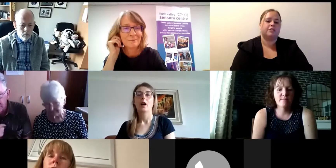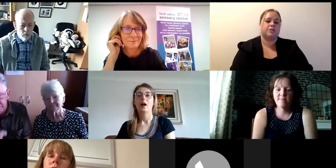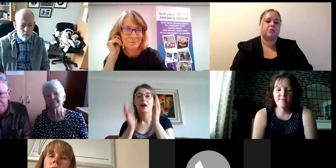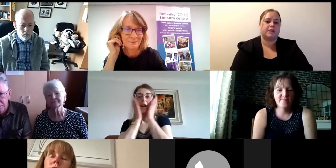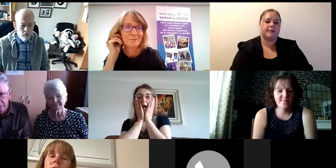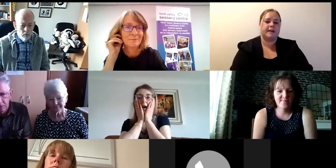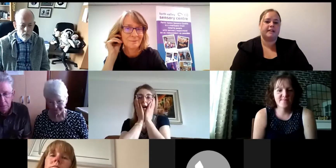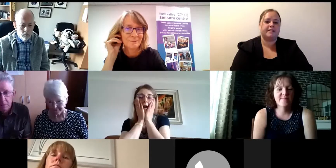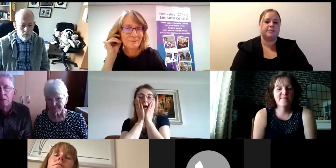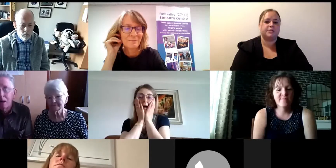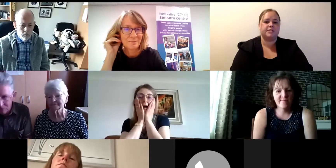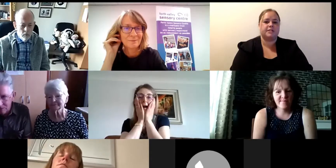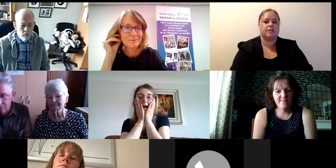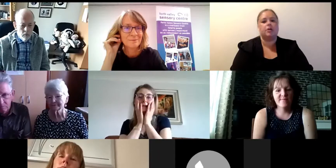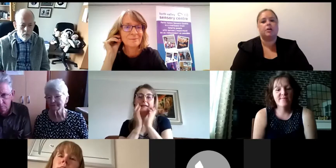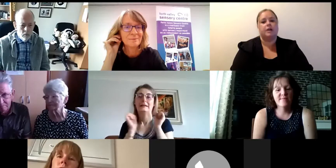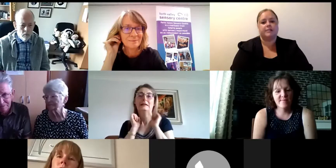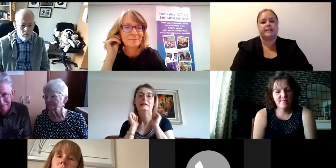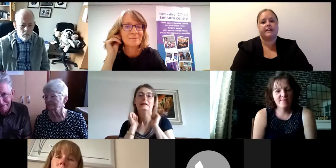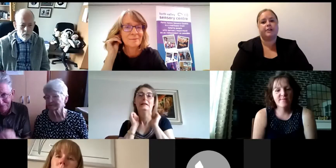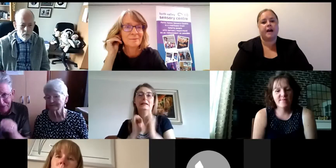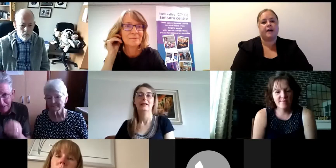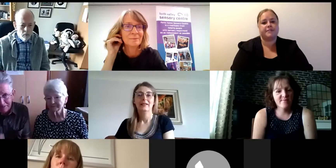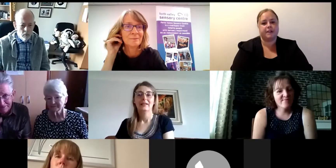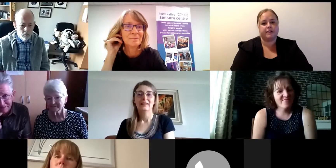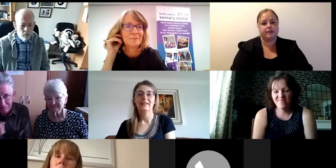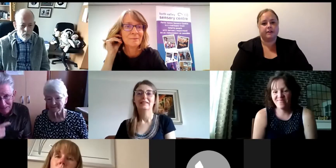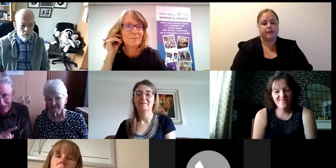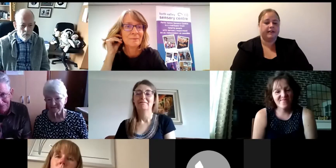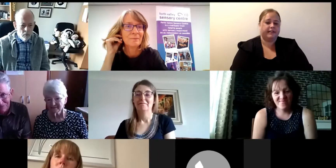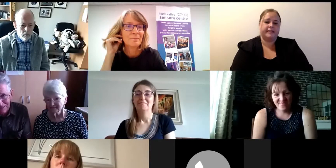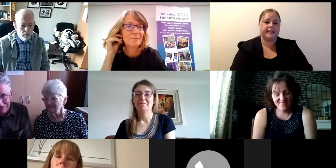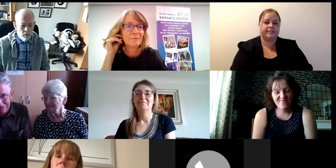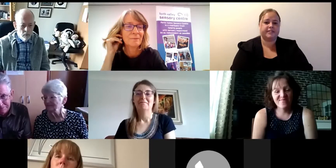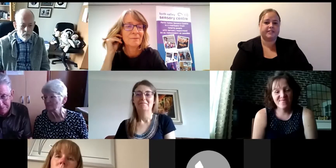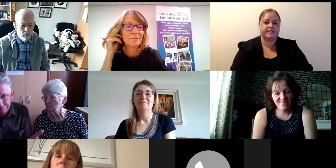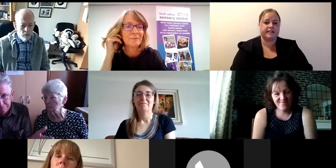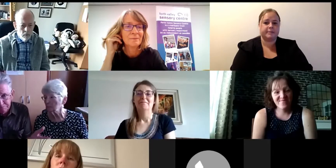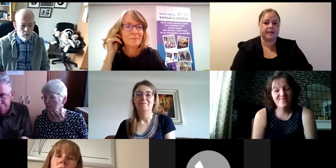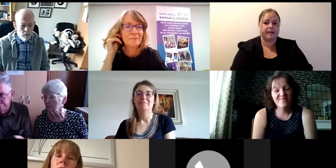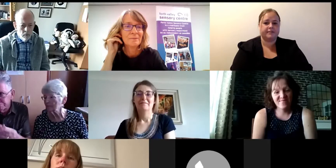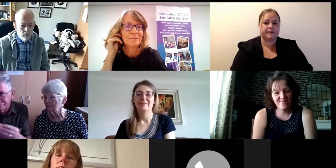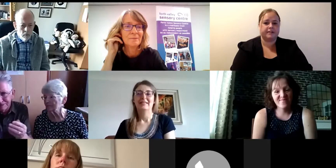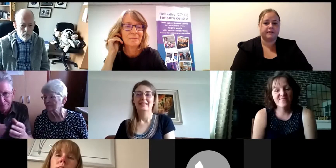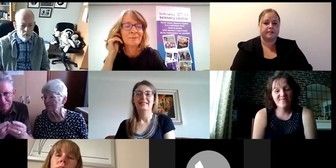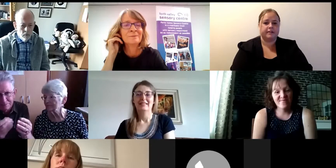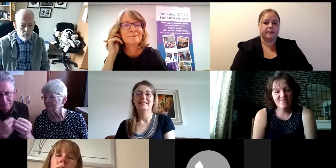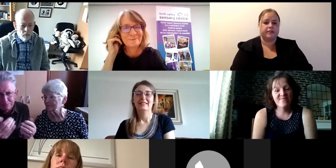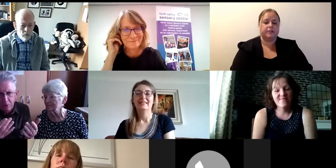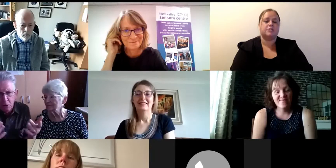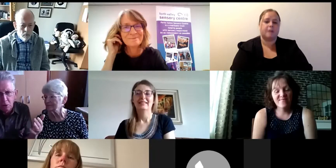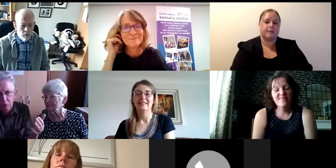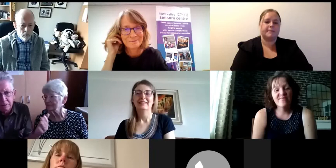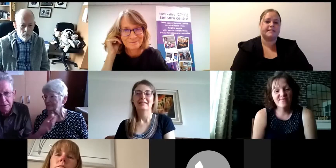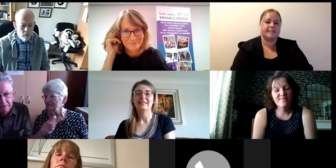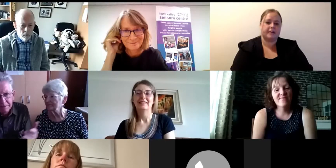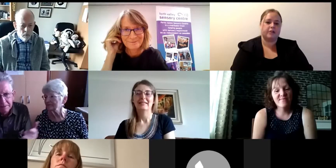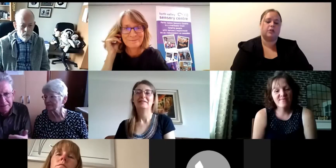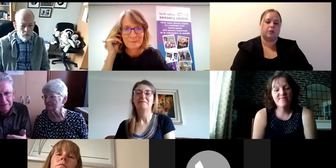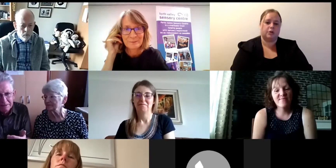They said they'd tell me after but they never did. So I missed out on a lot